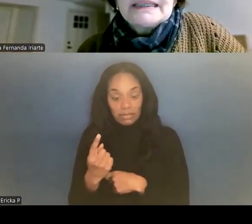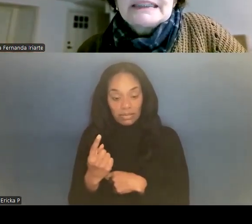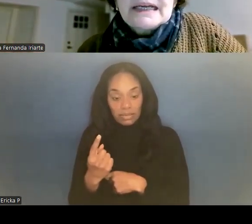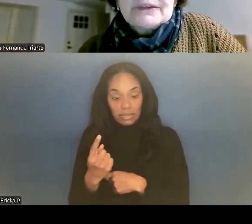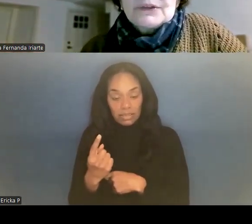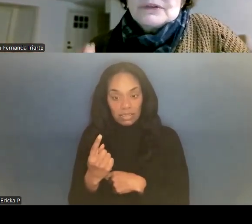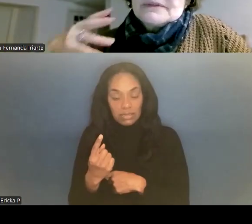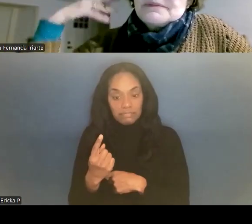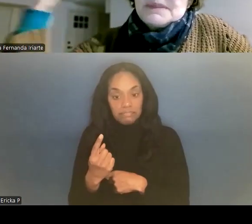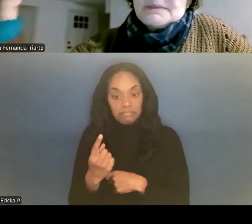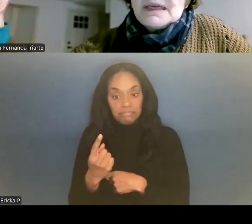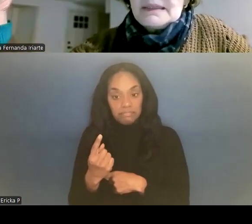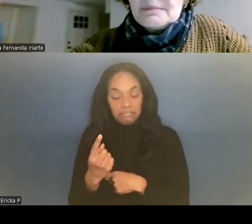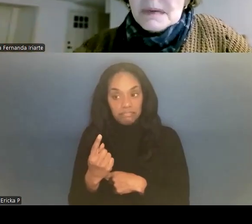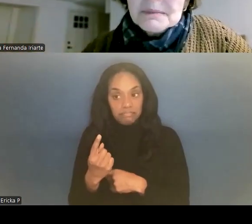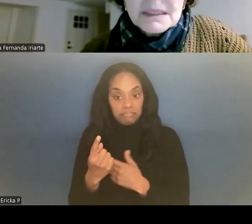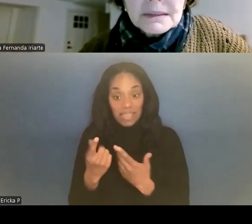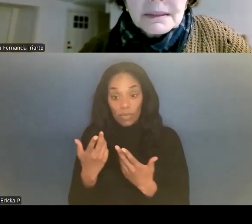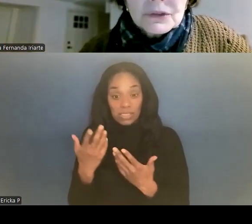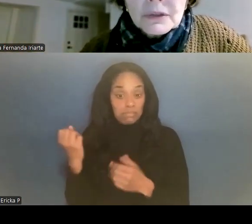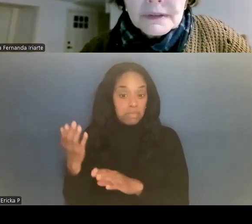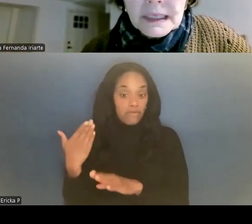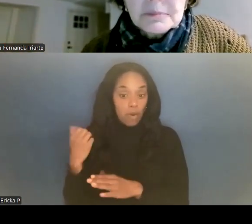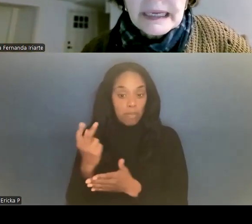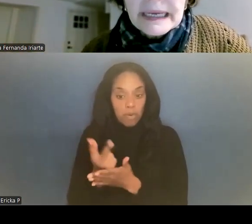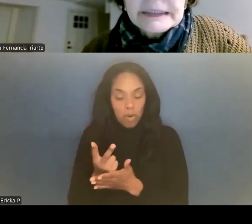It can either submit an amendment to the state plan,